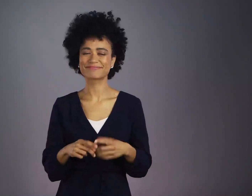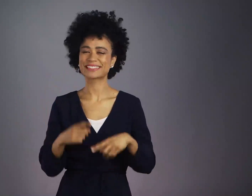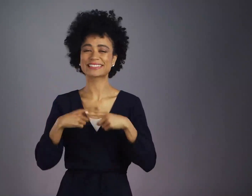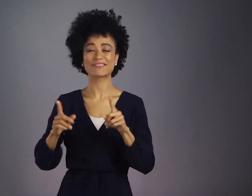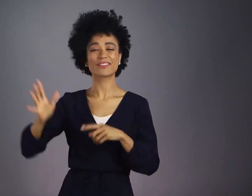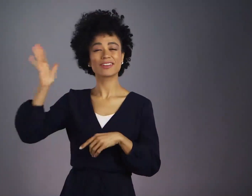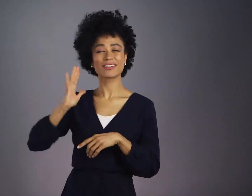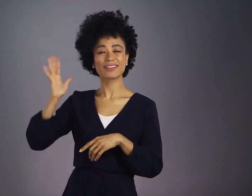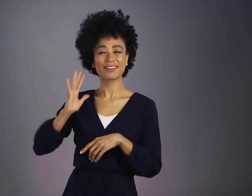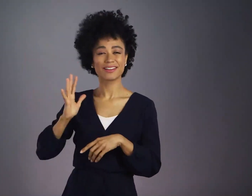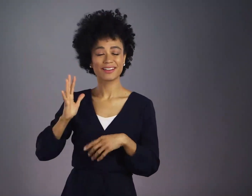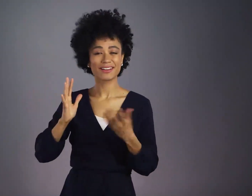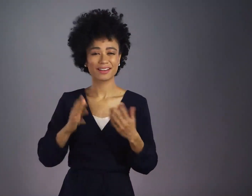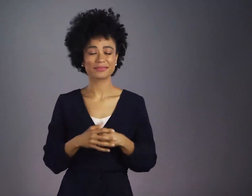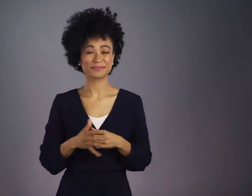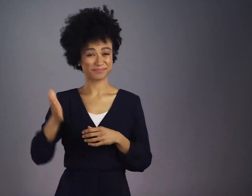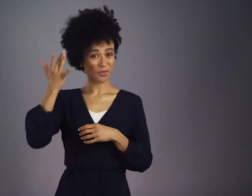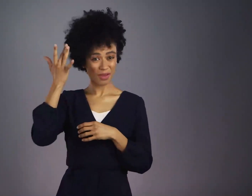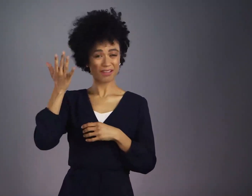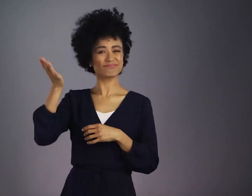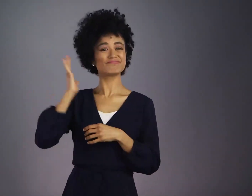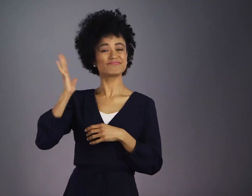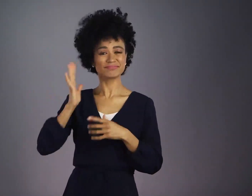for we are not burning up energy foolishly